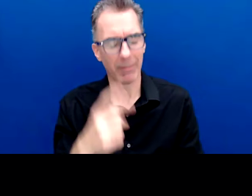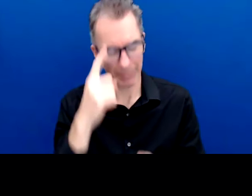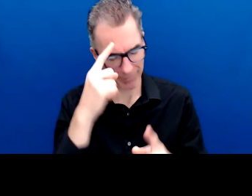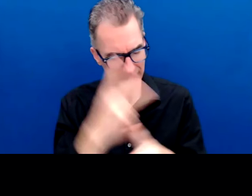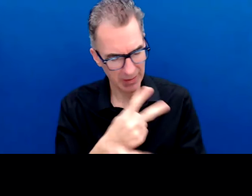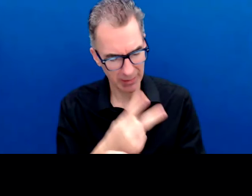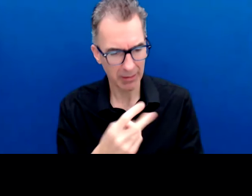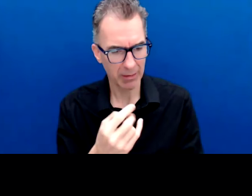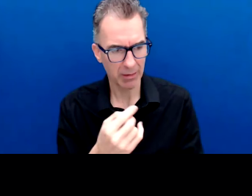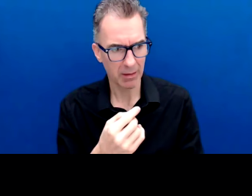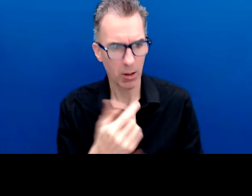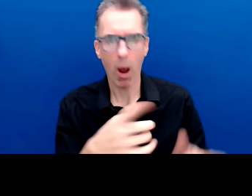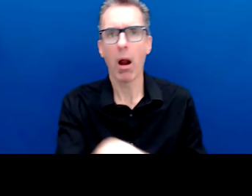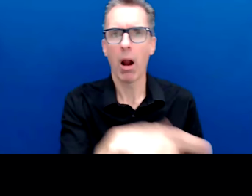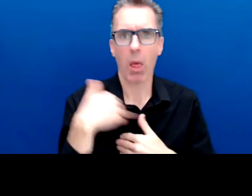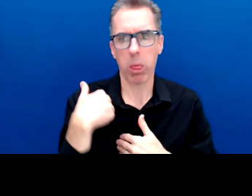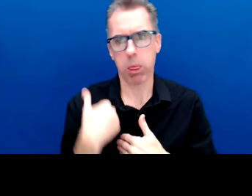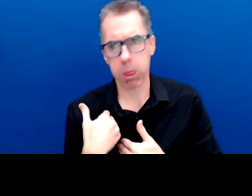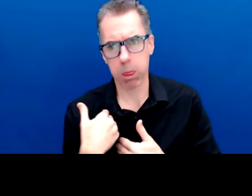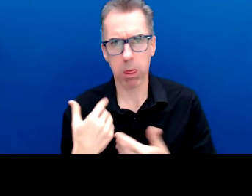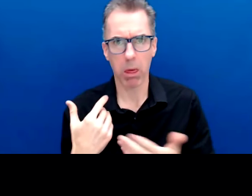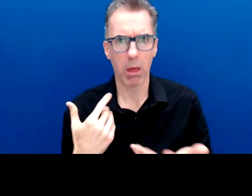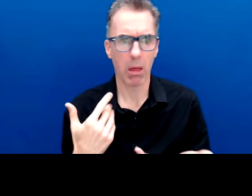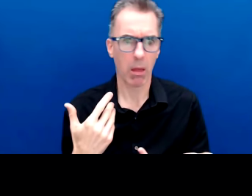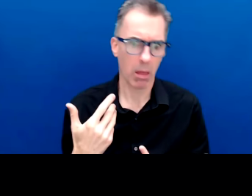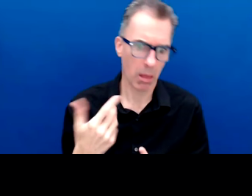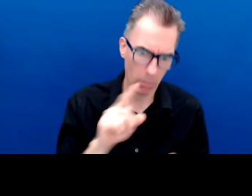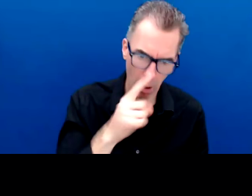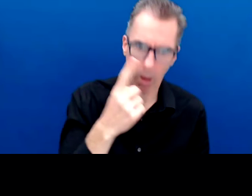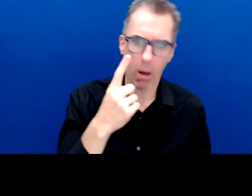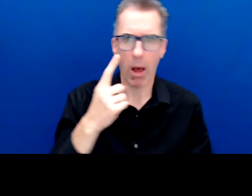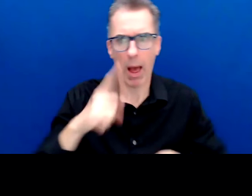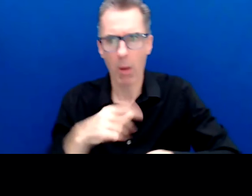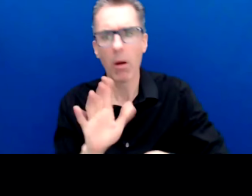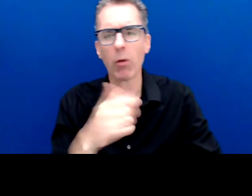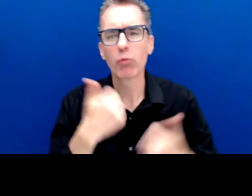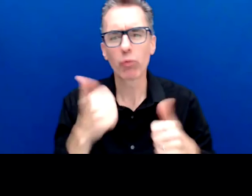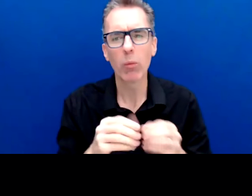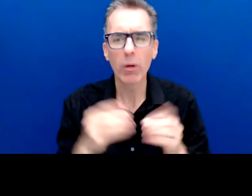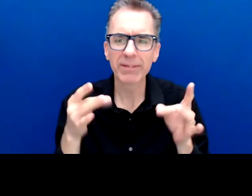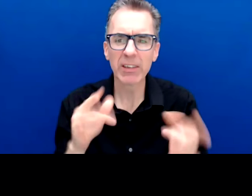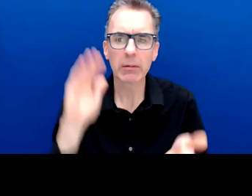and try to do that in the most efficient way possible. So that's what we try to move towards our colleagues that really do it this way.